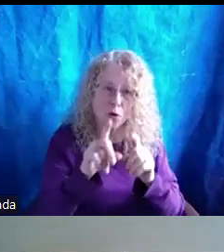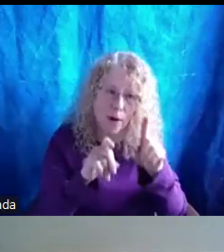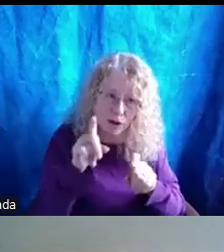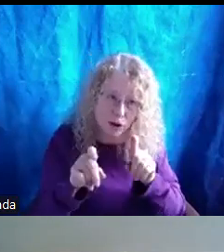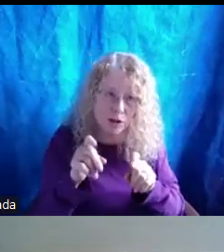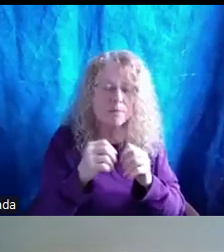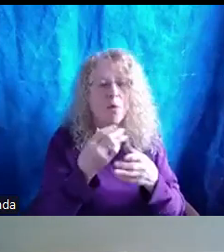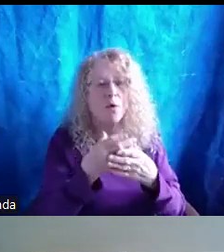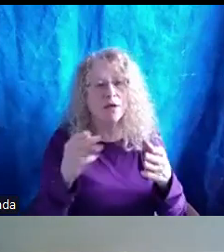TO ASK.